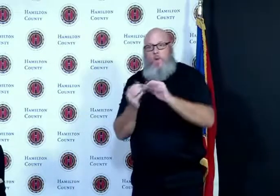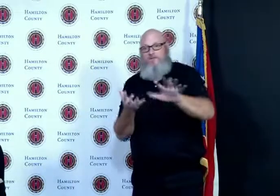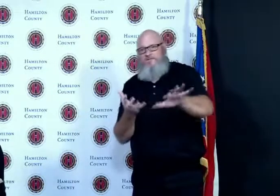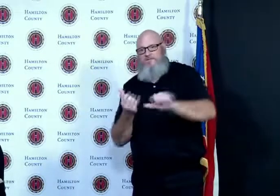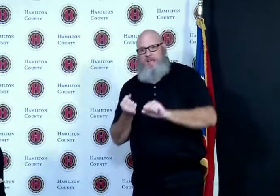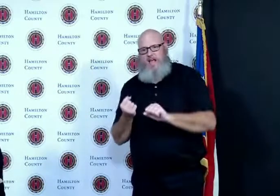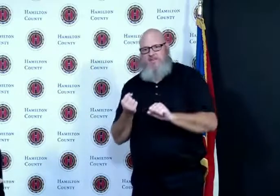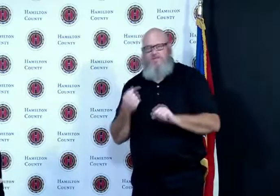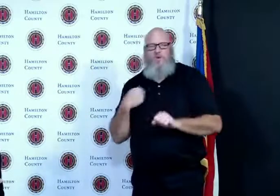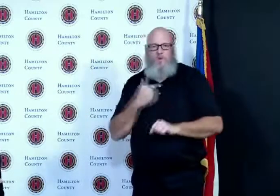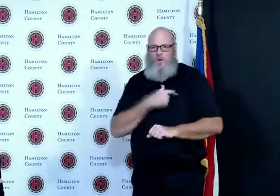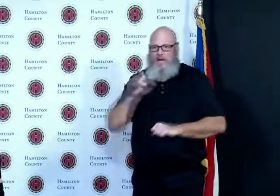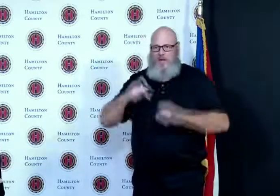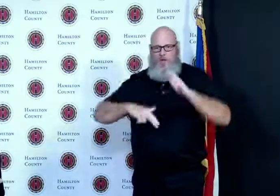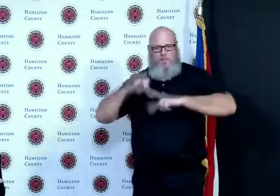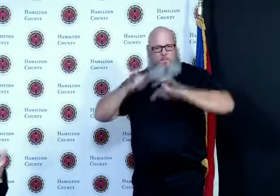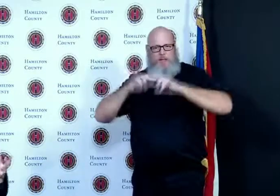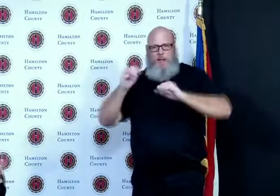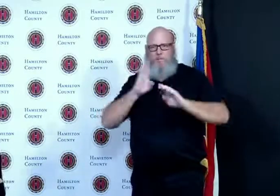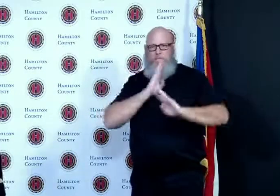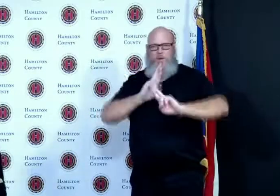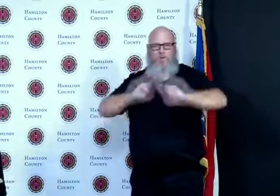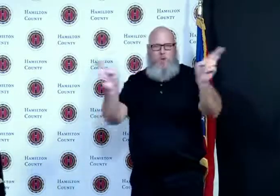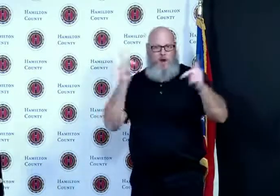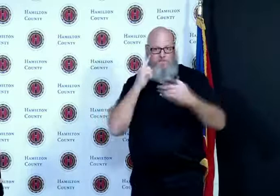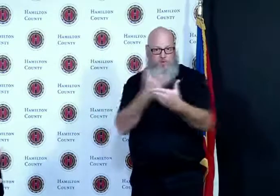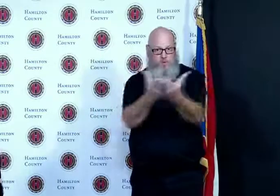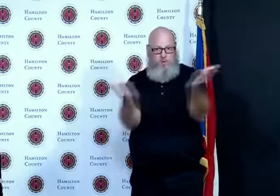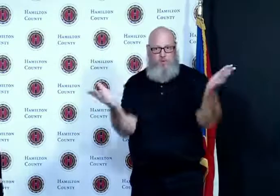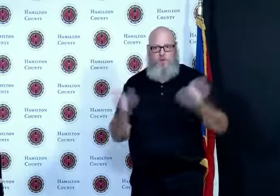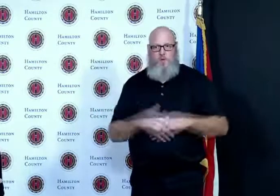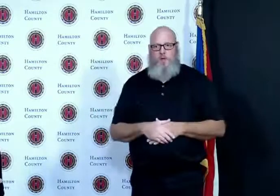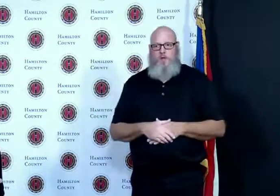really this great partnership with BOE Board of Health County Commissioners so anyway thank